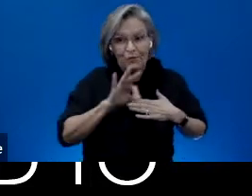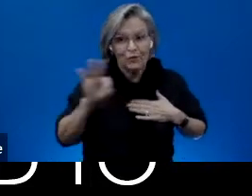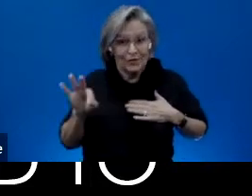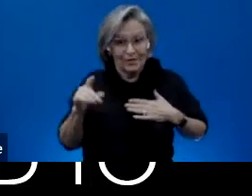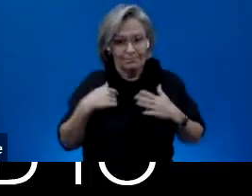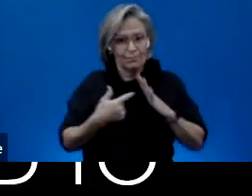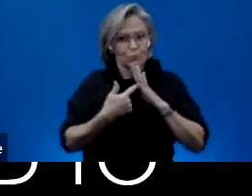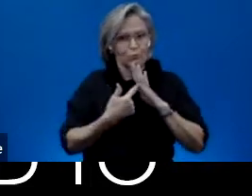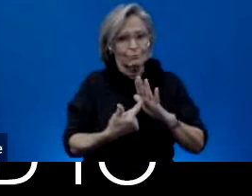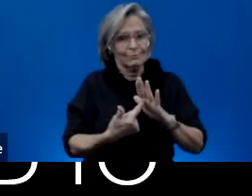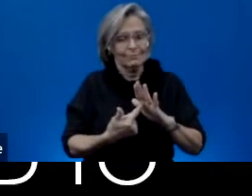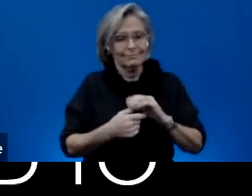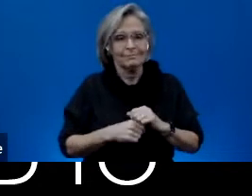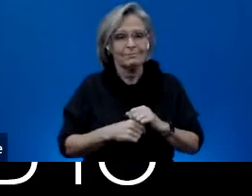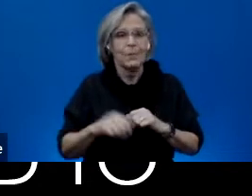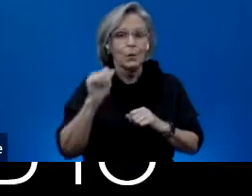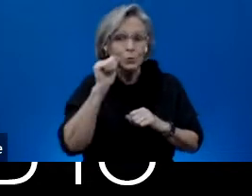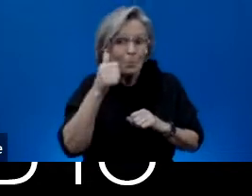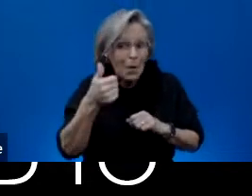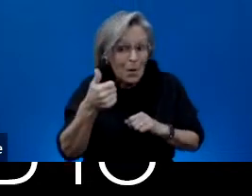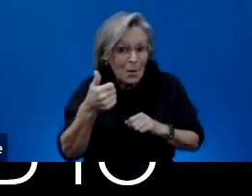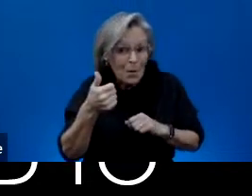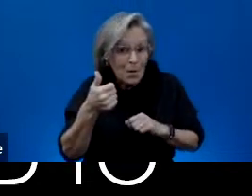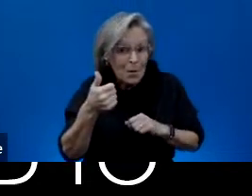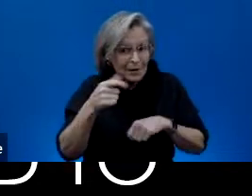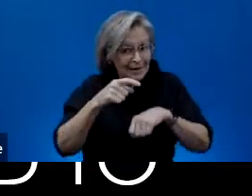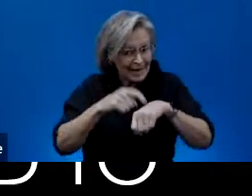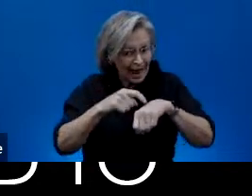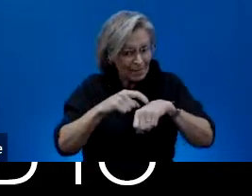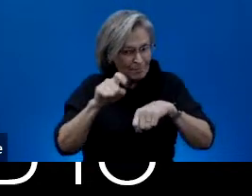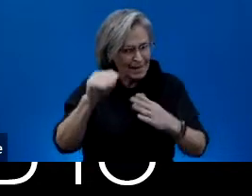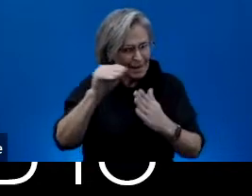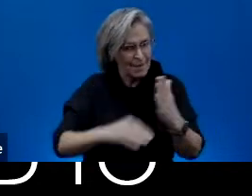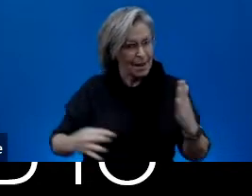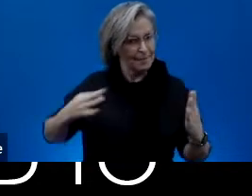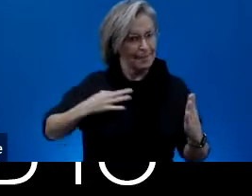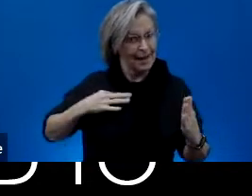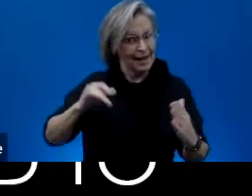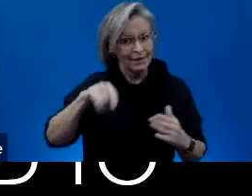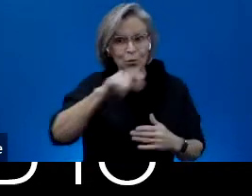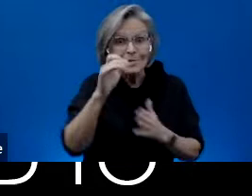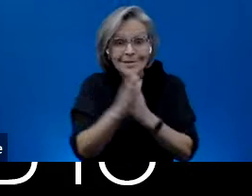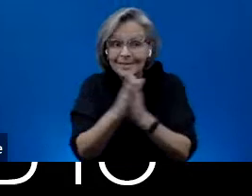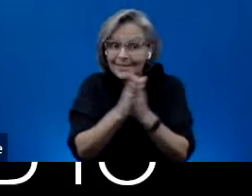So, tomorrow is our deadline to apply. So if you're interested, be sure to get